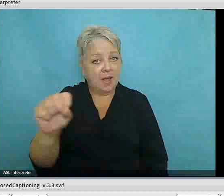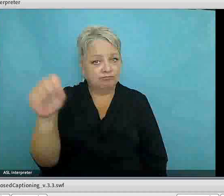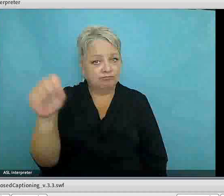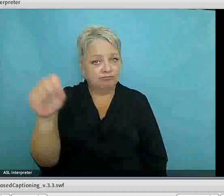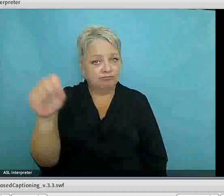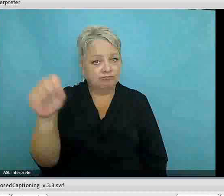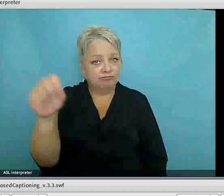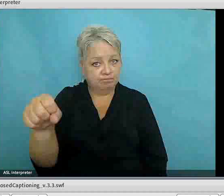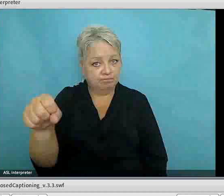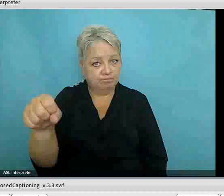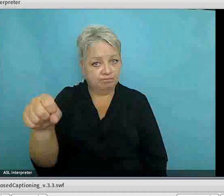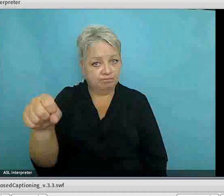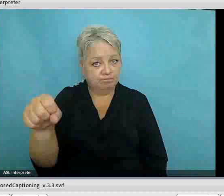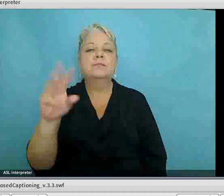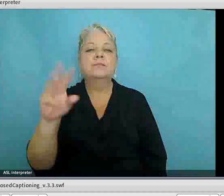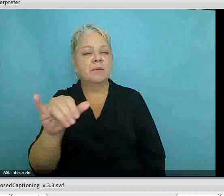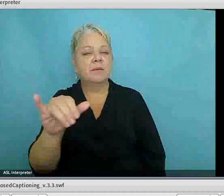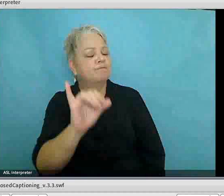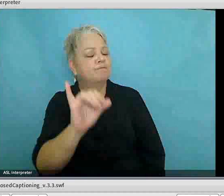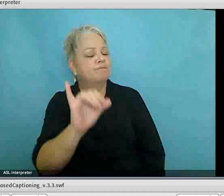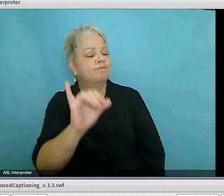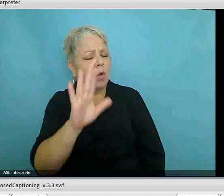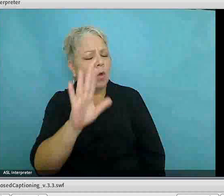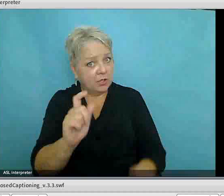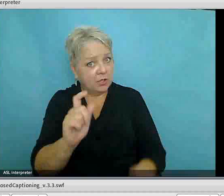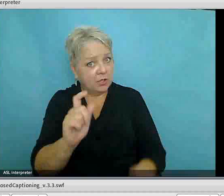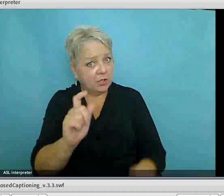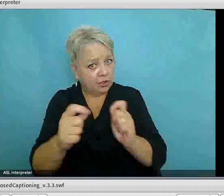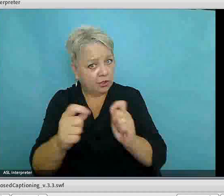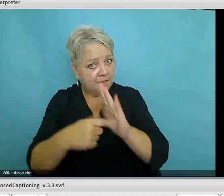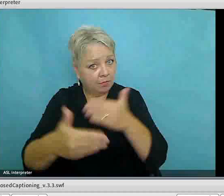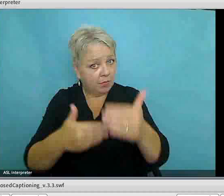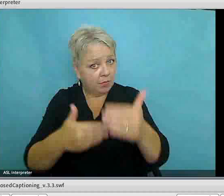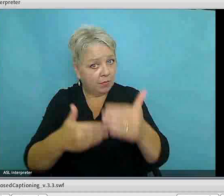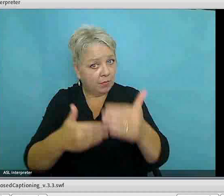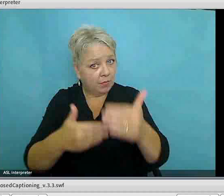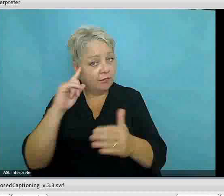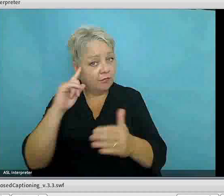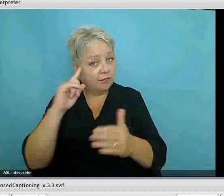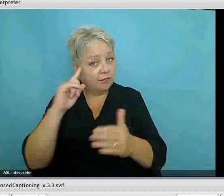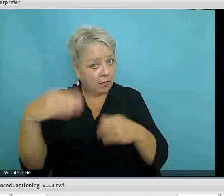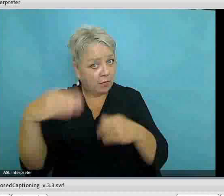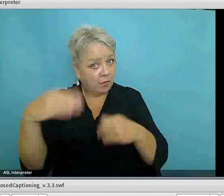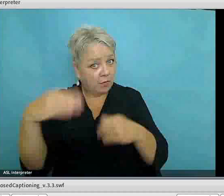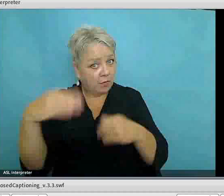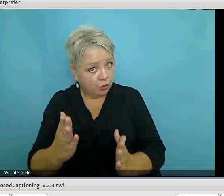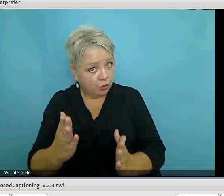If a provider currently has been seeing a person on a fee-for-service basis, then what